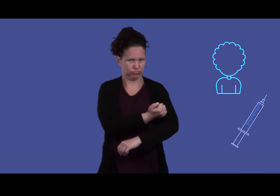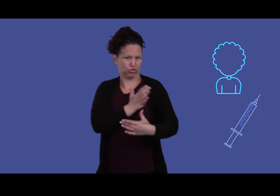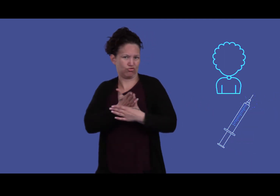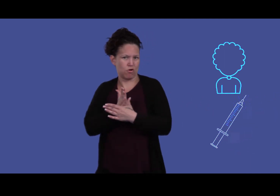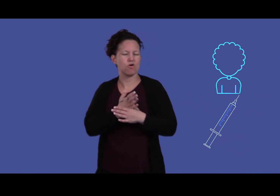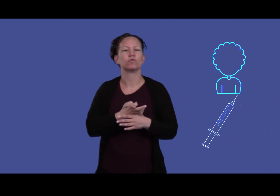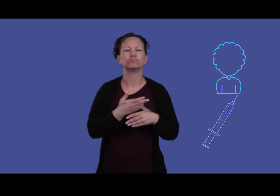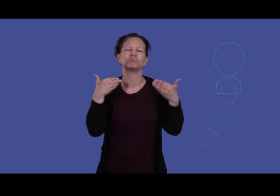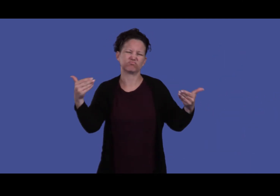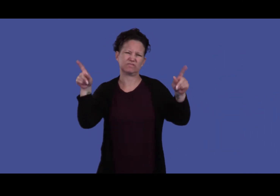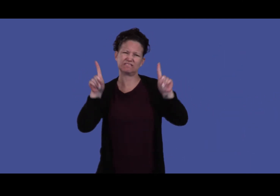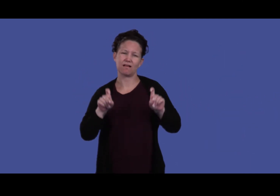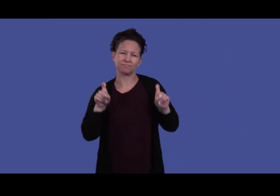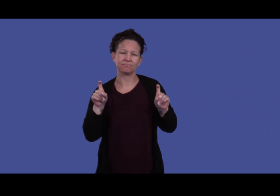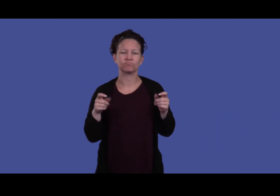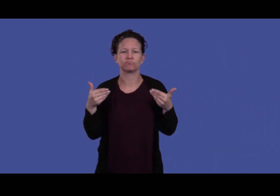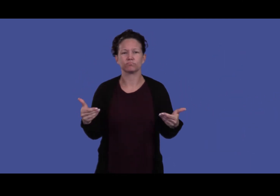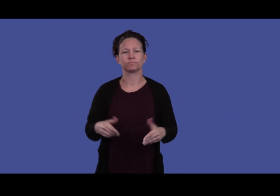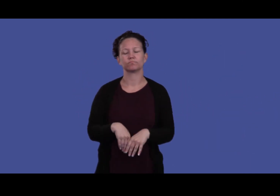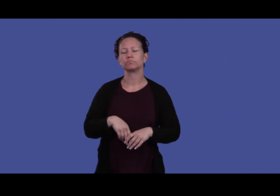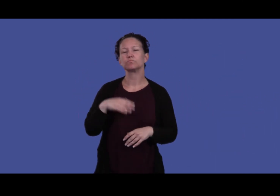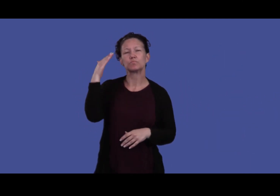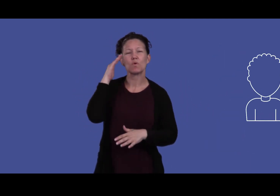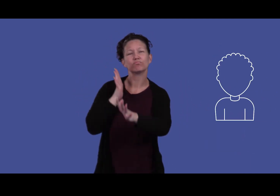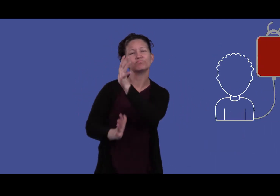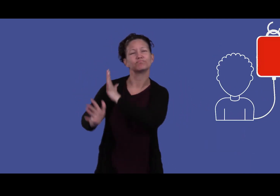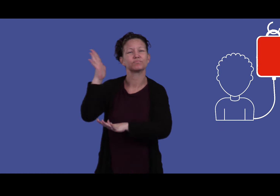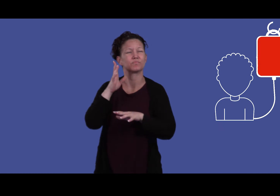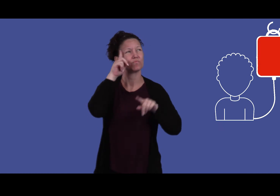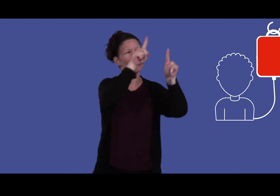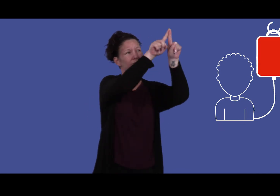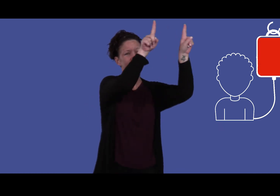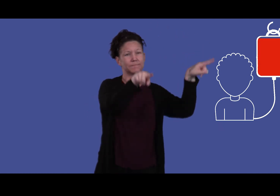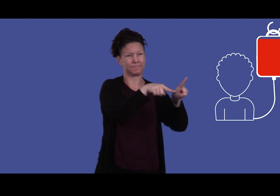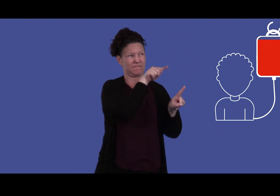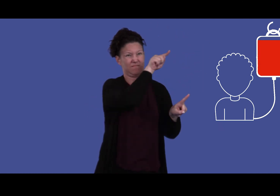Also, hepatitis C used to be in the blood supply because they didn’t screen for it.